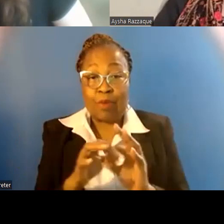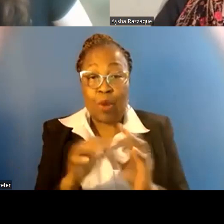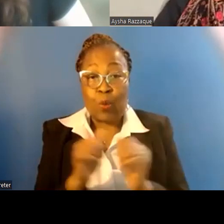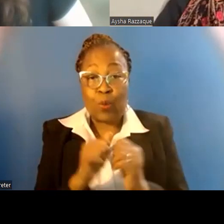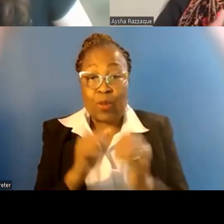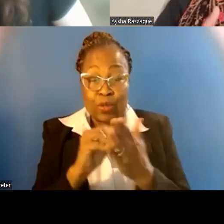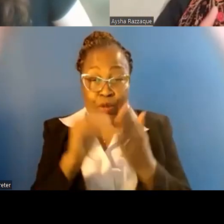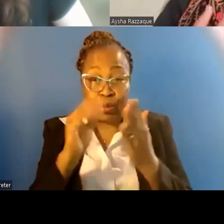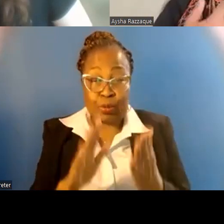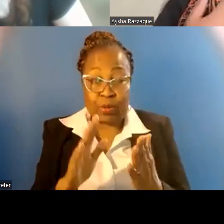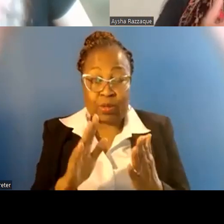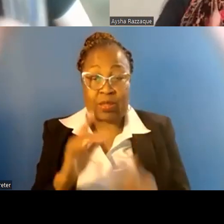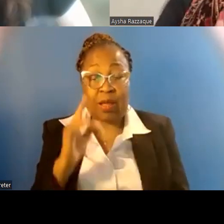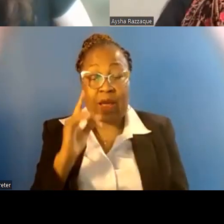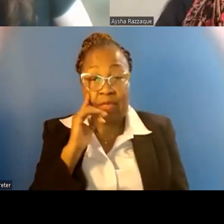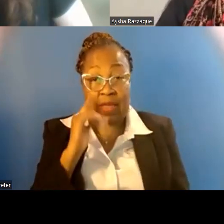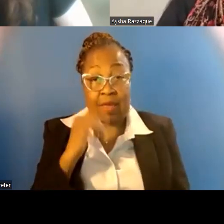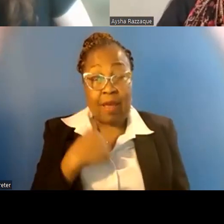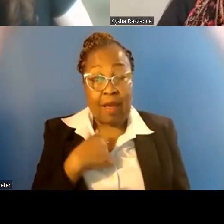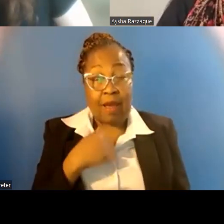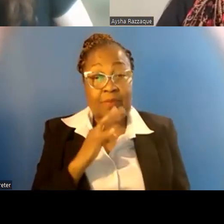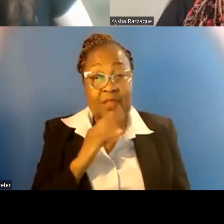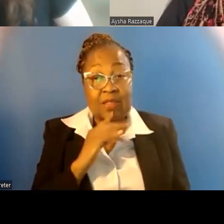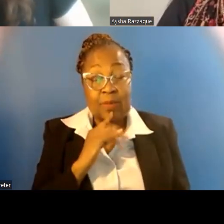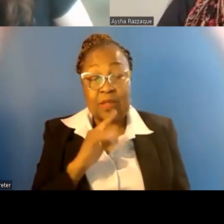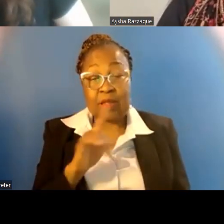I think I'm speaking mainly as a student myself